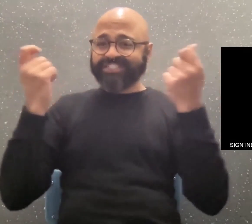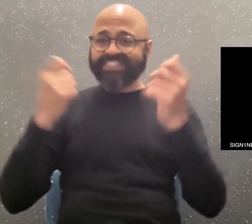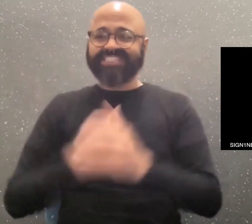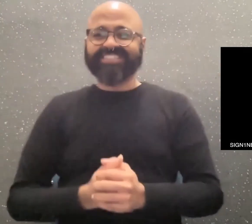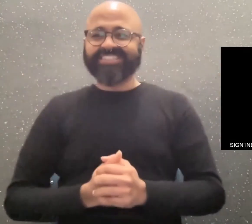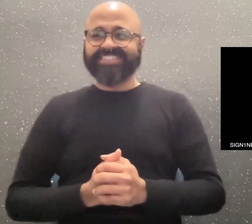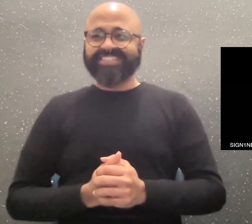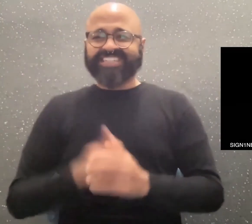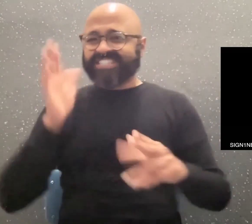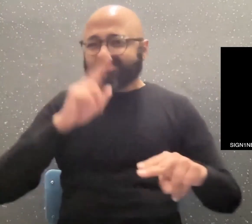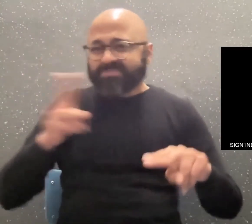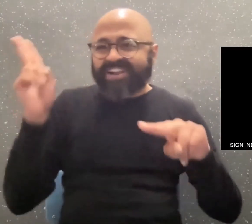it is going to be fun